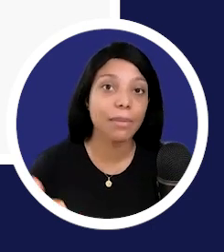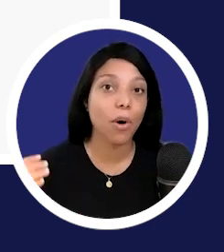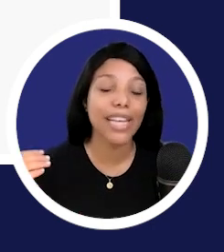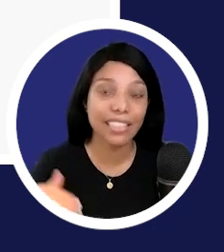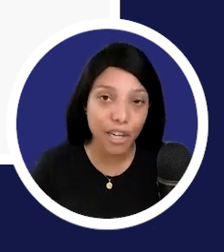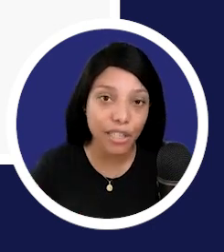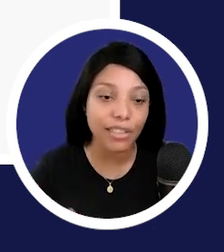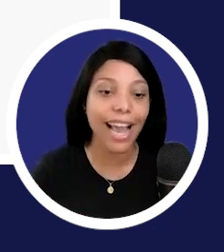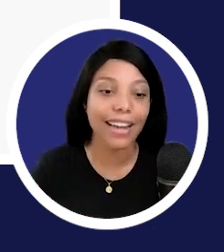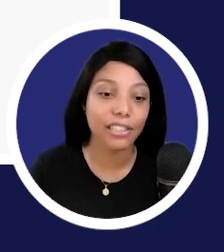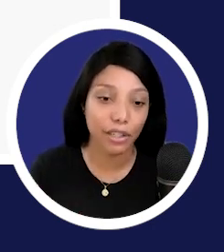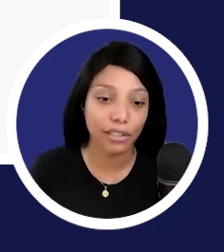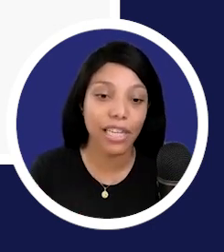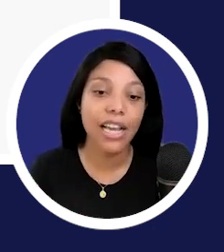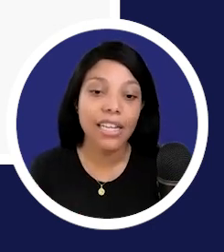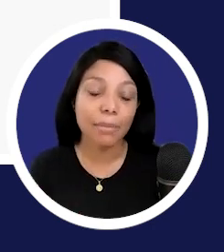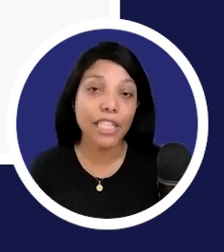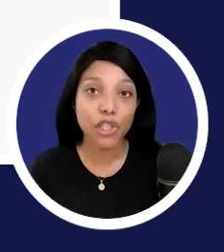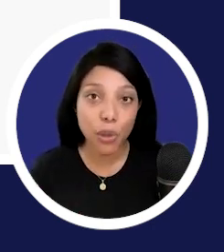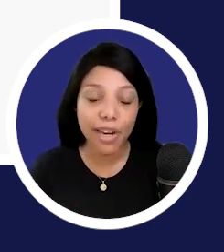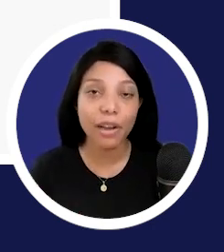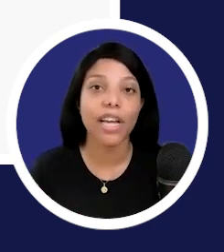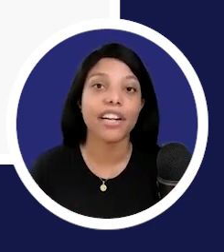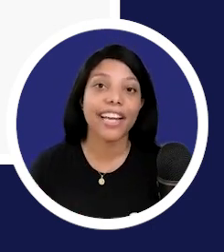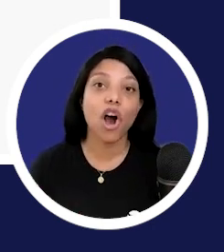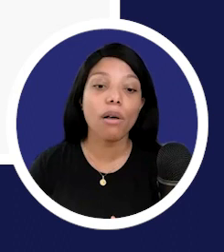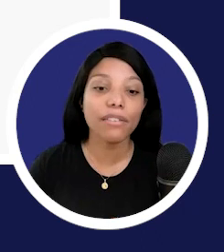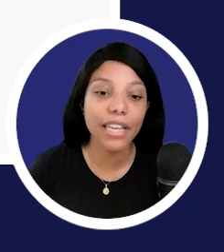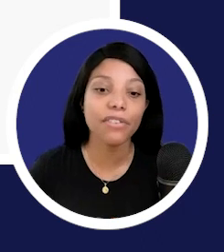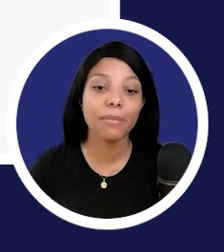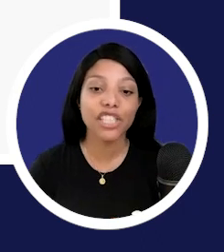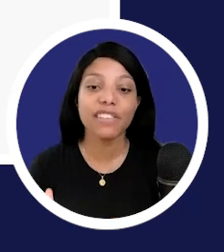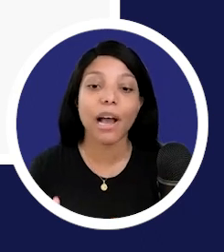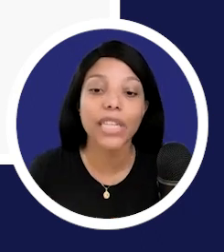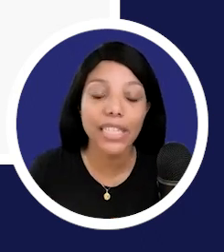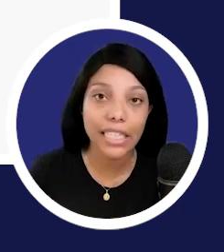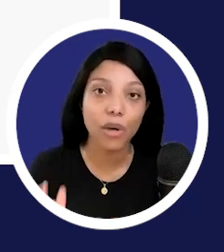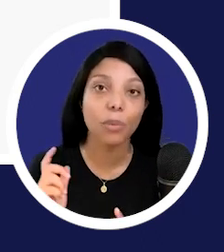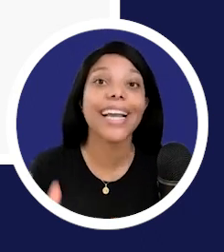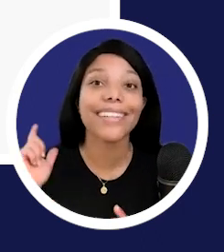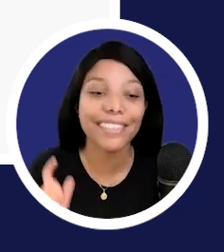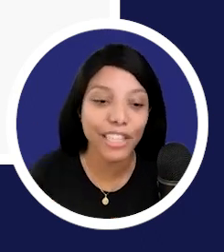both internally and externally, to make sure that we are getting all of the information that we need so we can continue